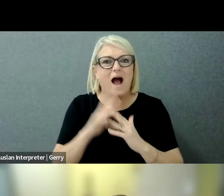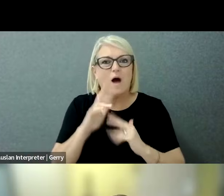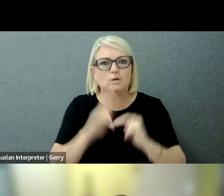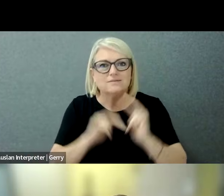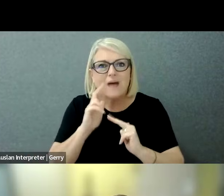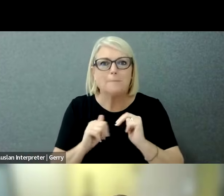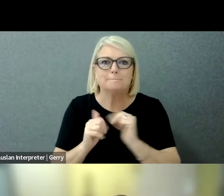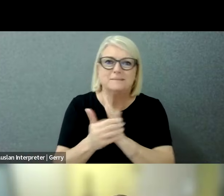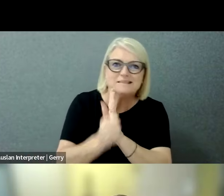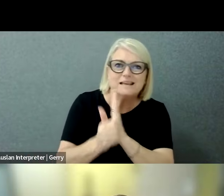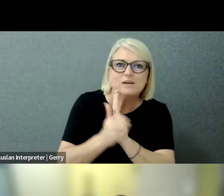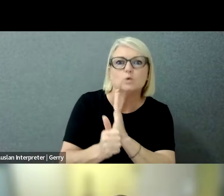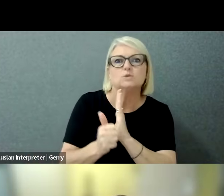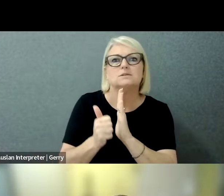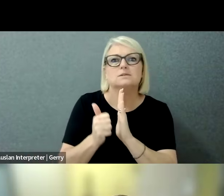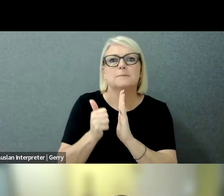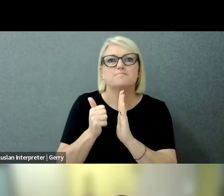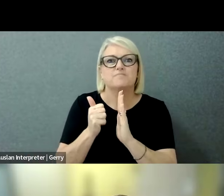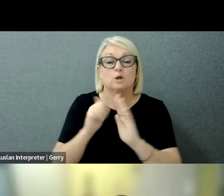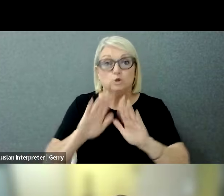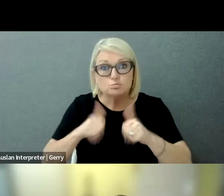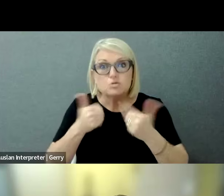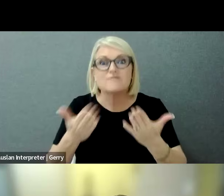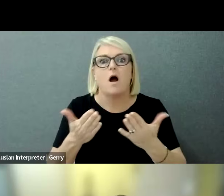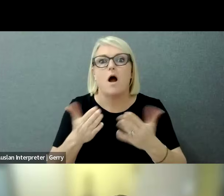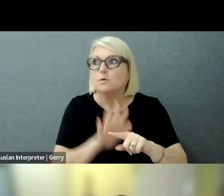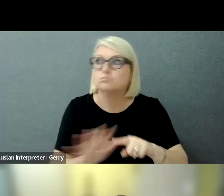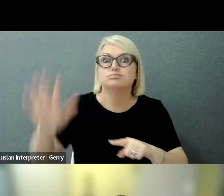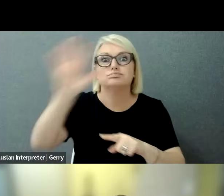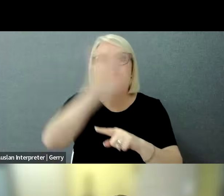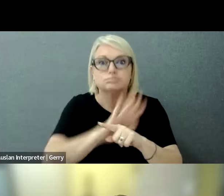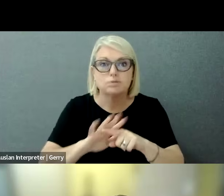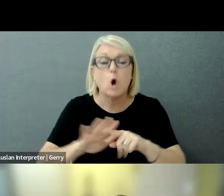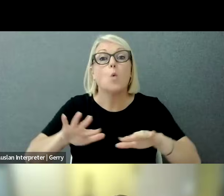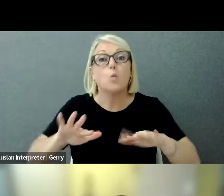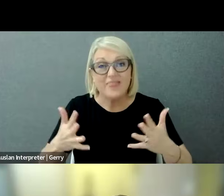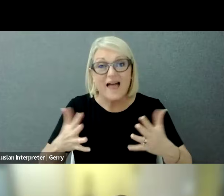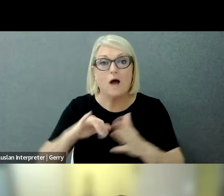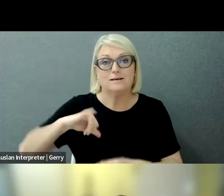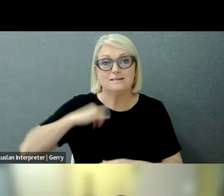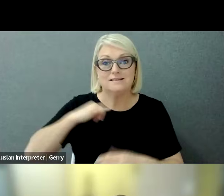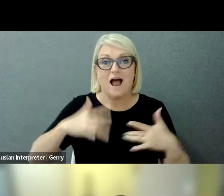deliver the Thriving Kids model and scale without, kind of, overloading frontline workers? And,